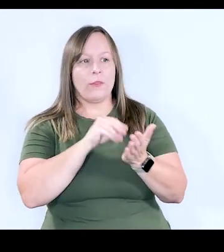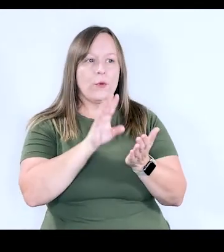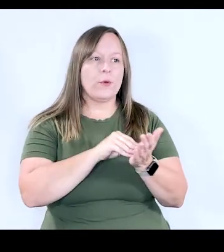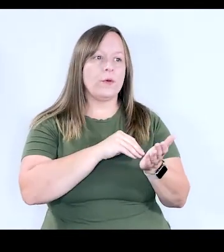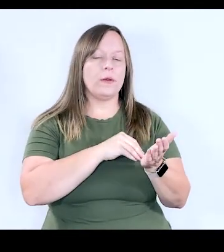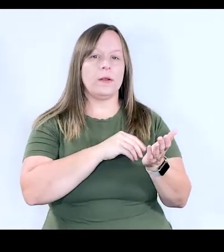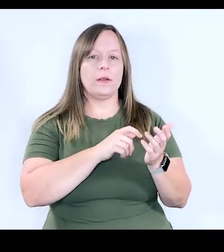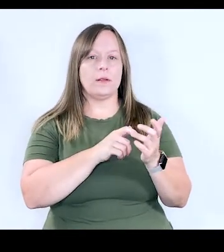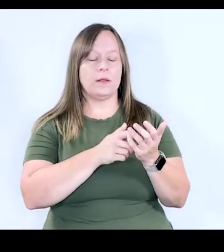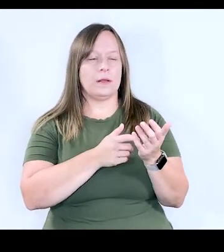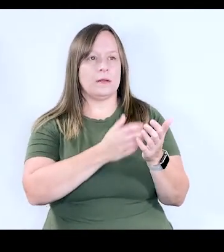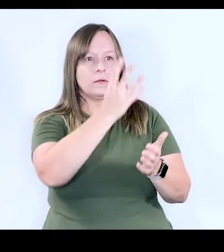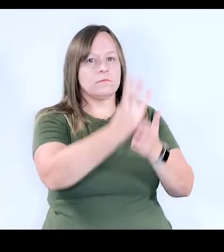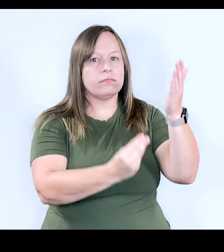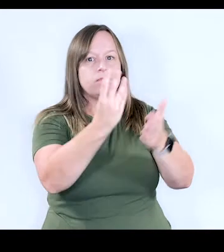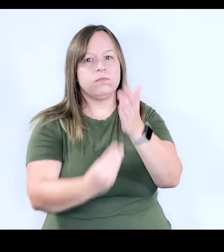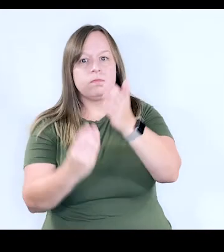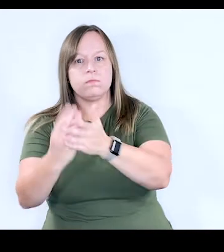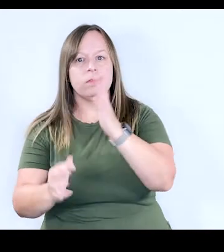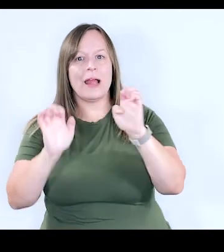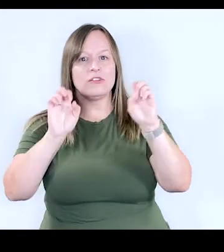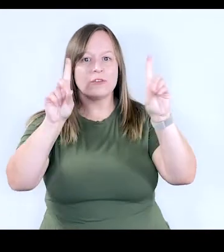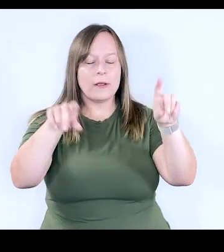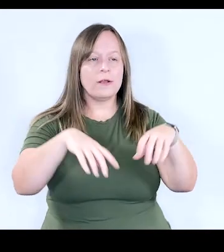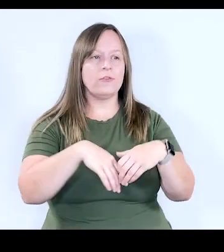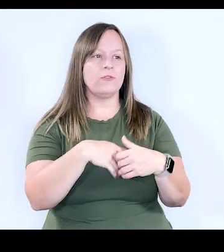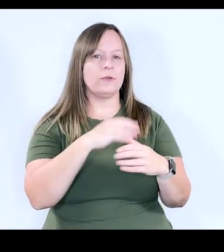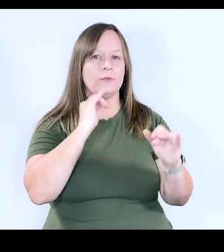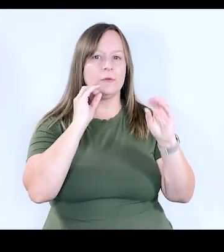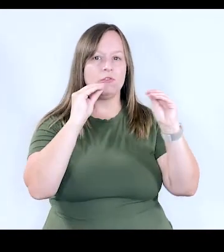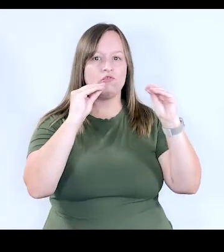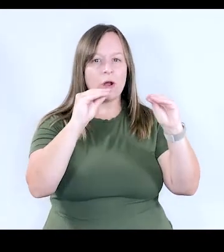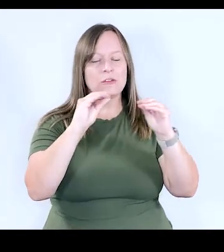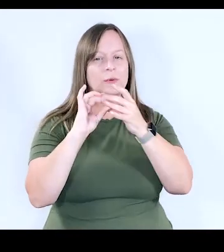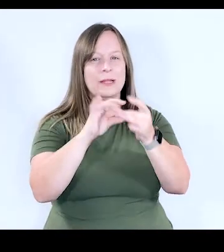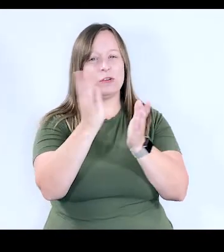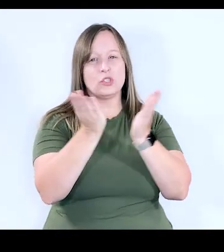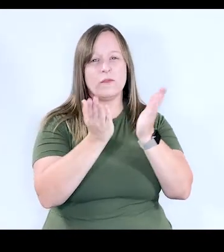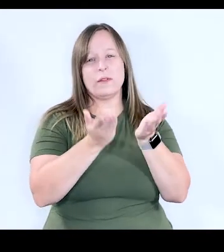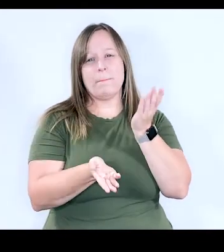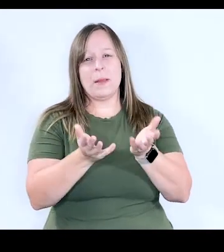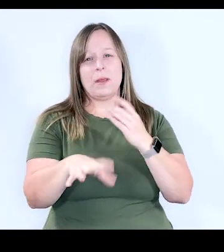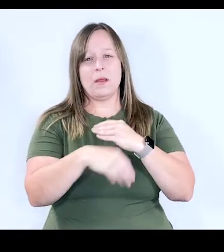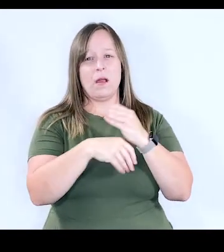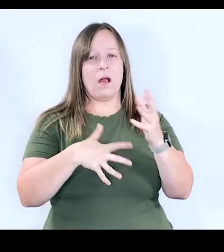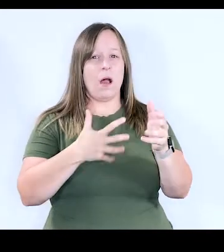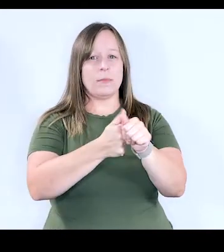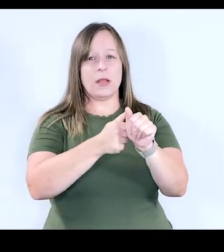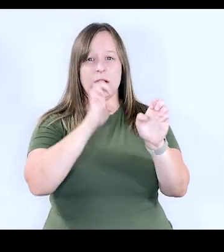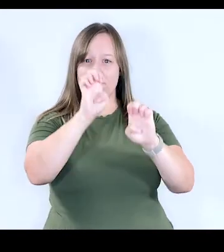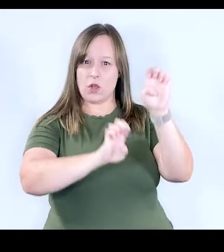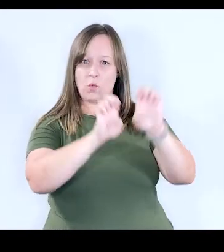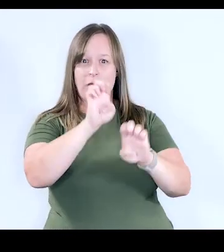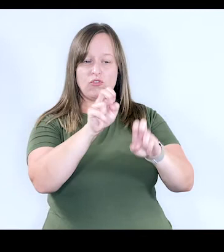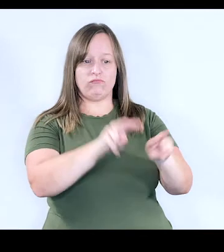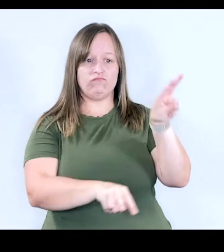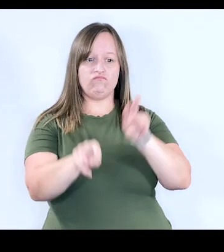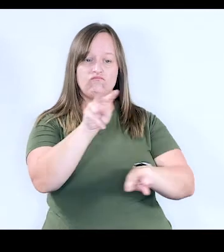and larger gaps in instruction and related services, you may want to request updated evaluations of the student